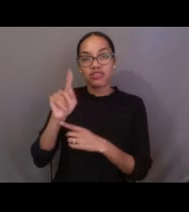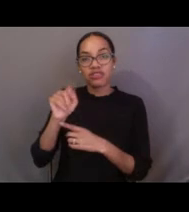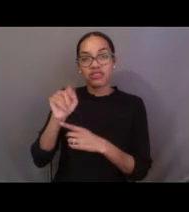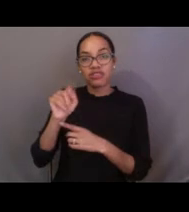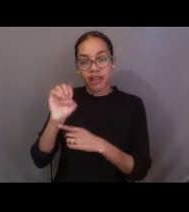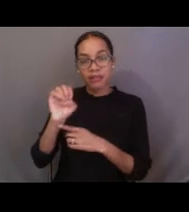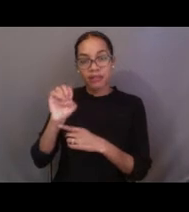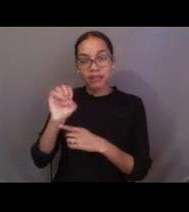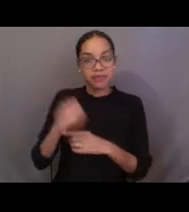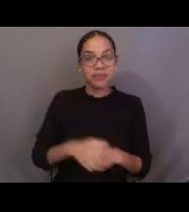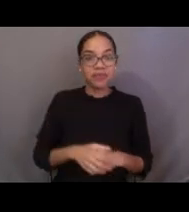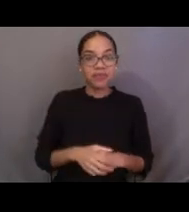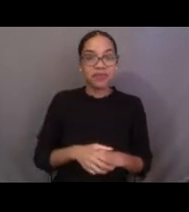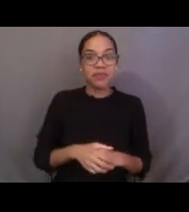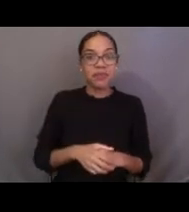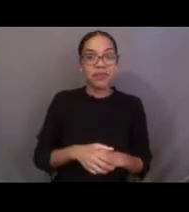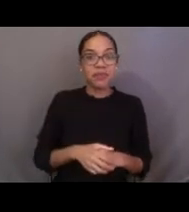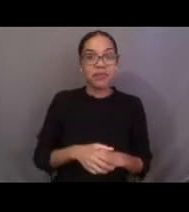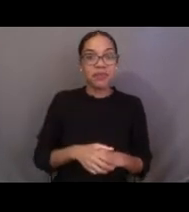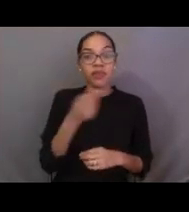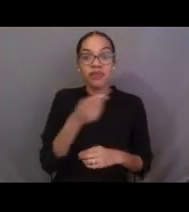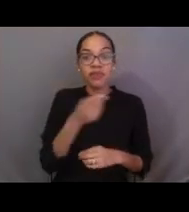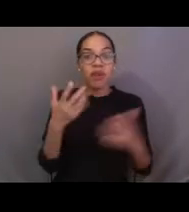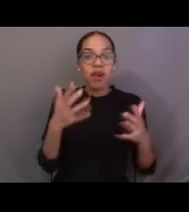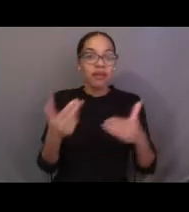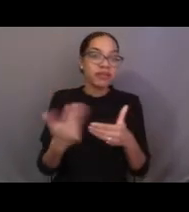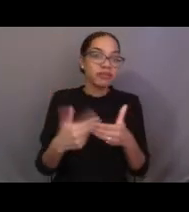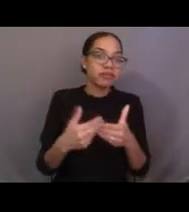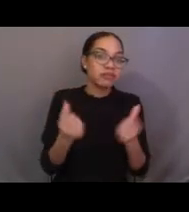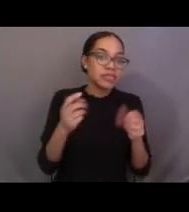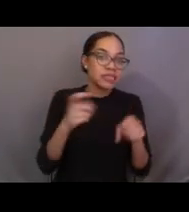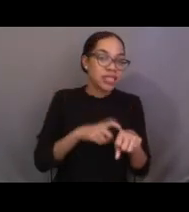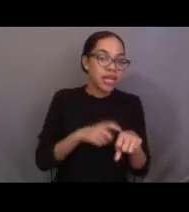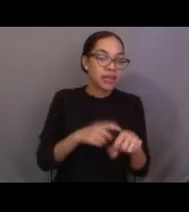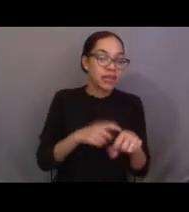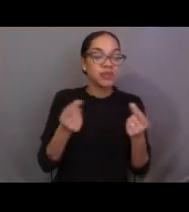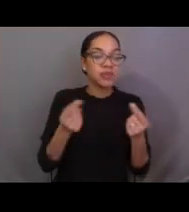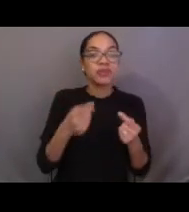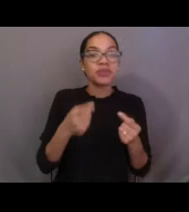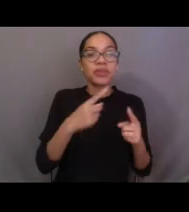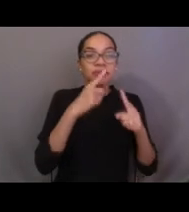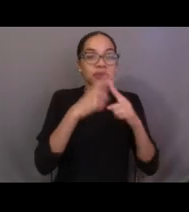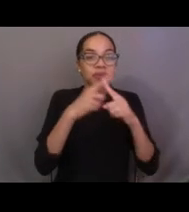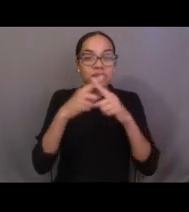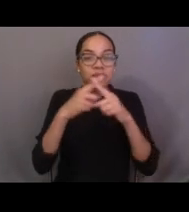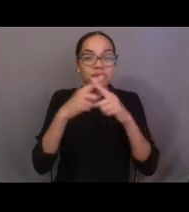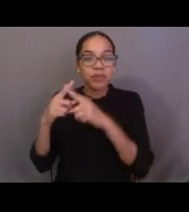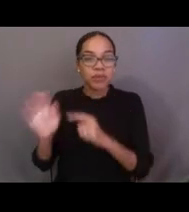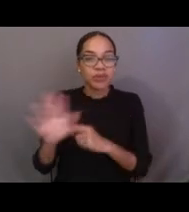Now a few guidelines. Those of you that are regulars know these. You are all muted because we have a lot of people in the line and we want to make sure that everyone